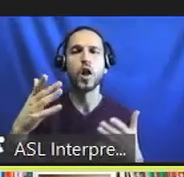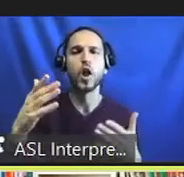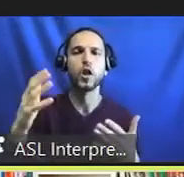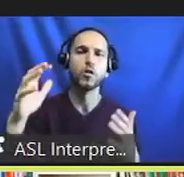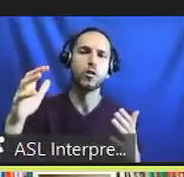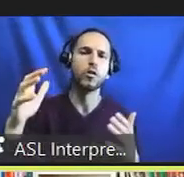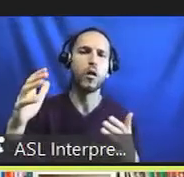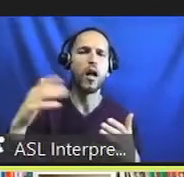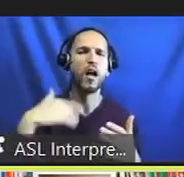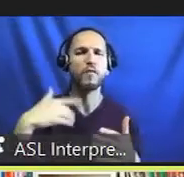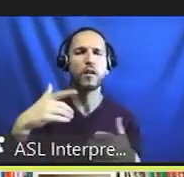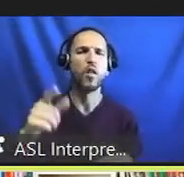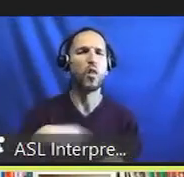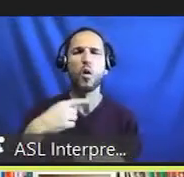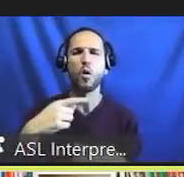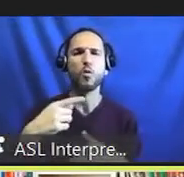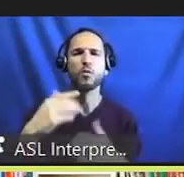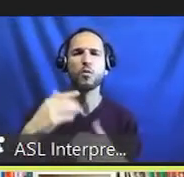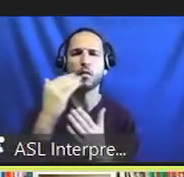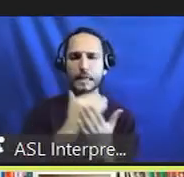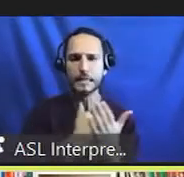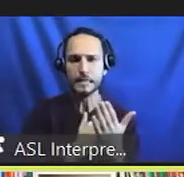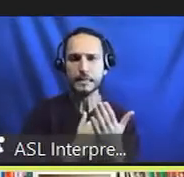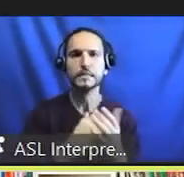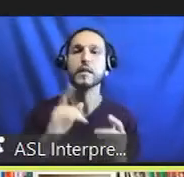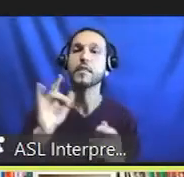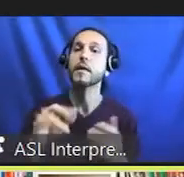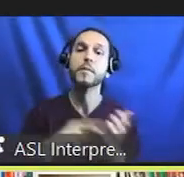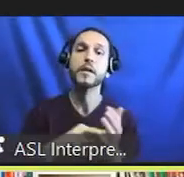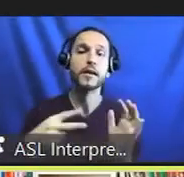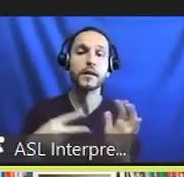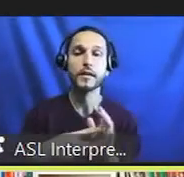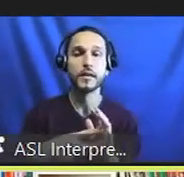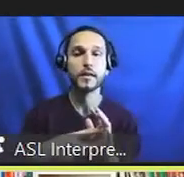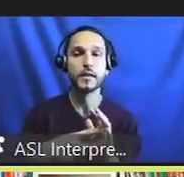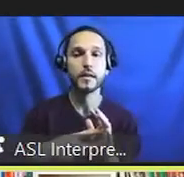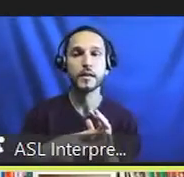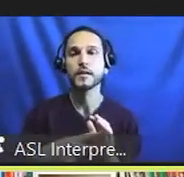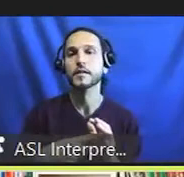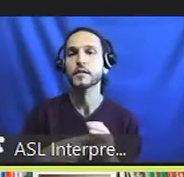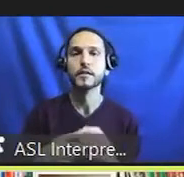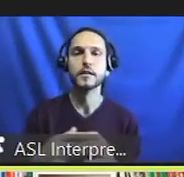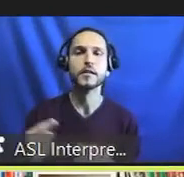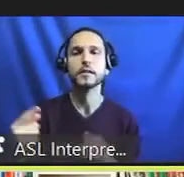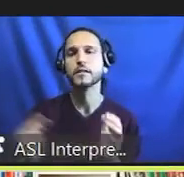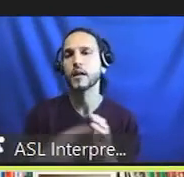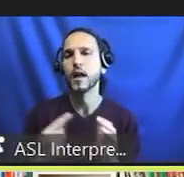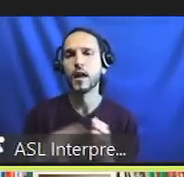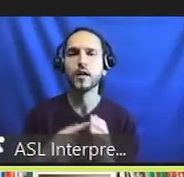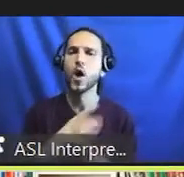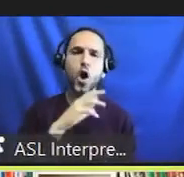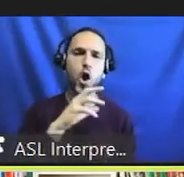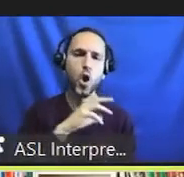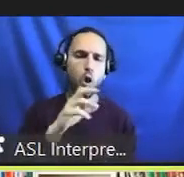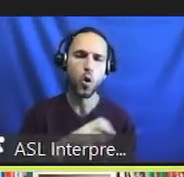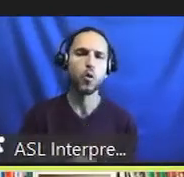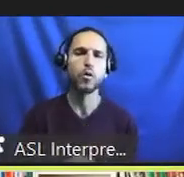of very specific accommodations. But that list includes, as Mike was saying, in some cases, really arcane or outdated recommendations